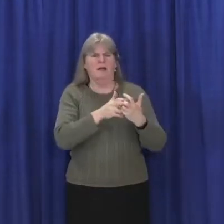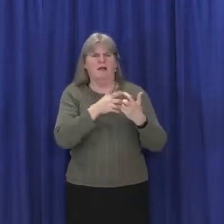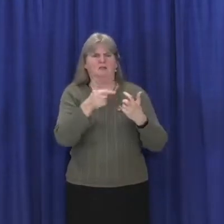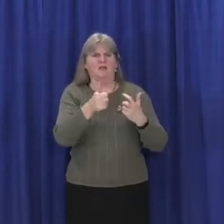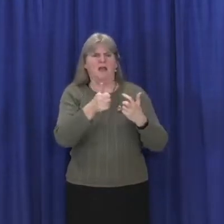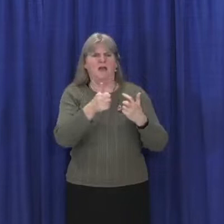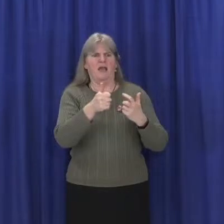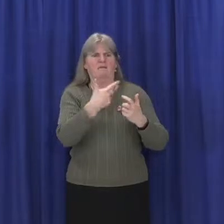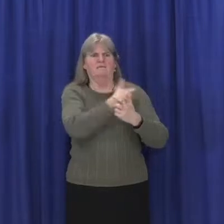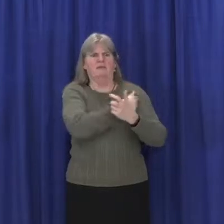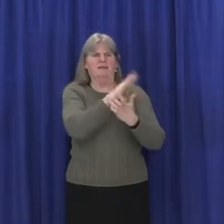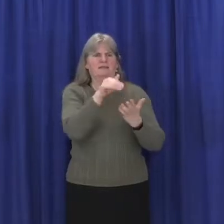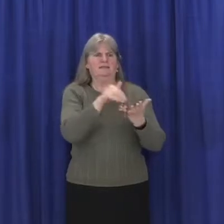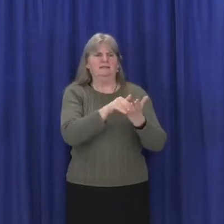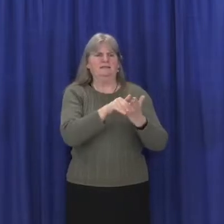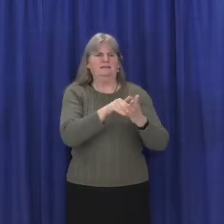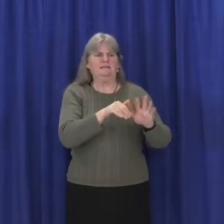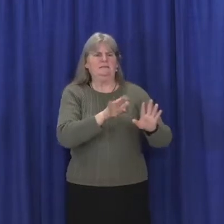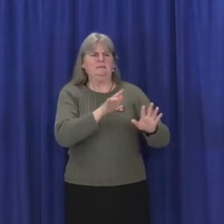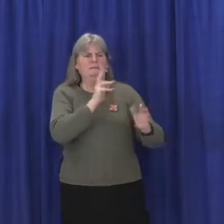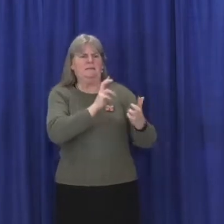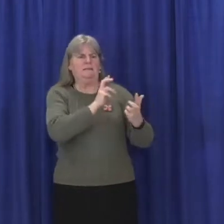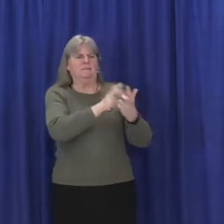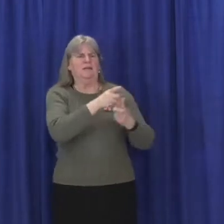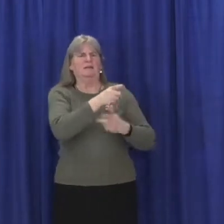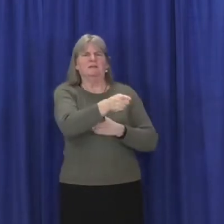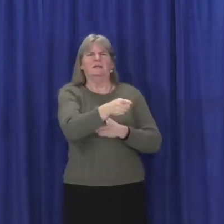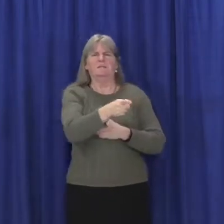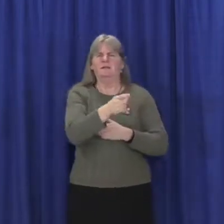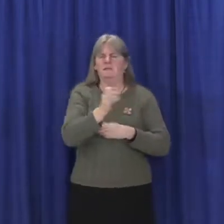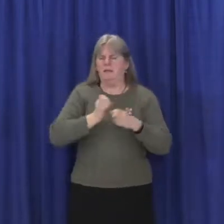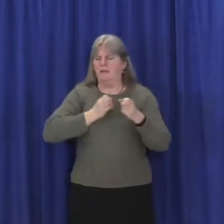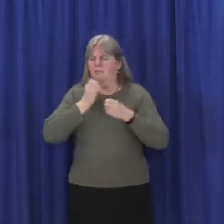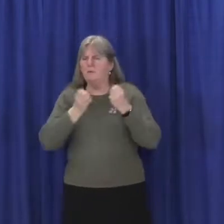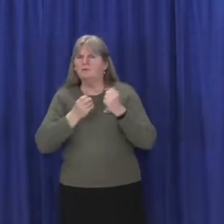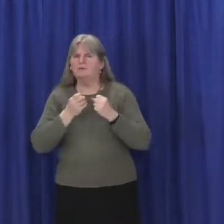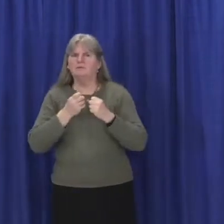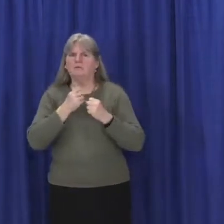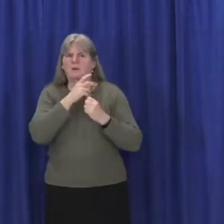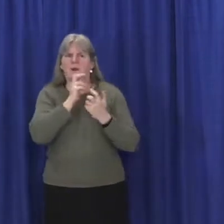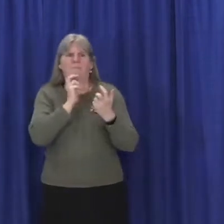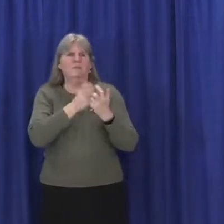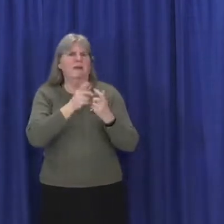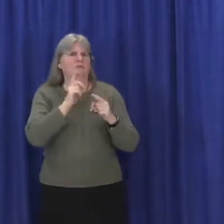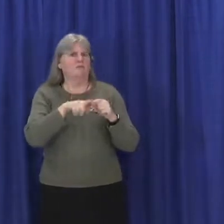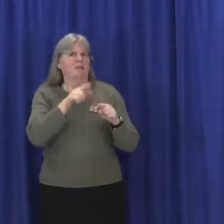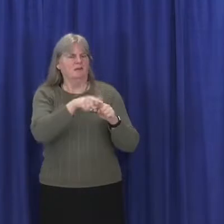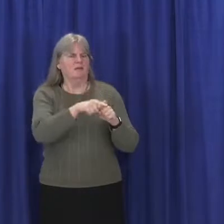Perhaps they have special medical needs or emotional needs. These things are also things that the vaccine program does.